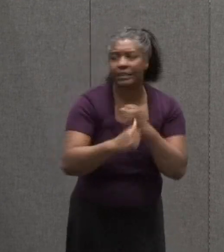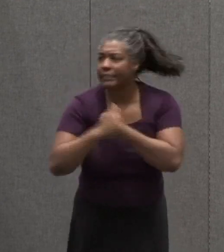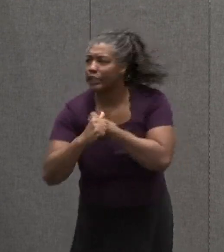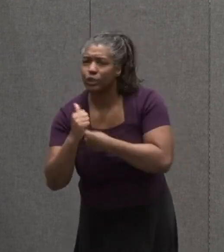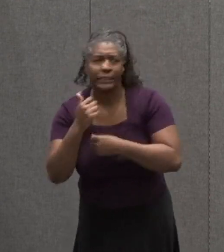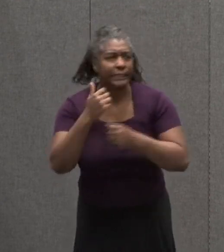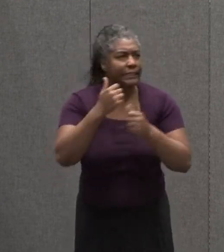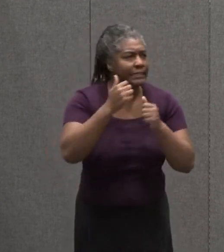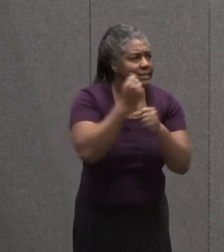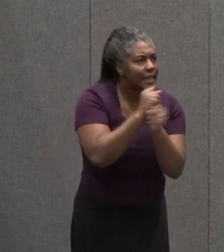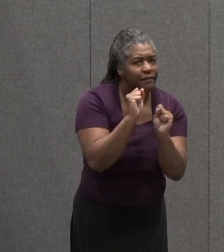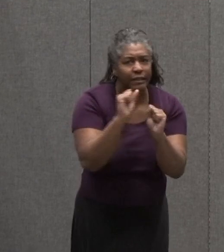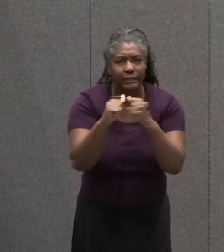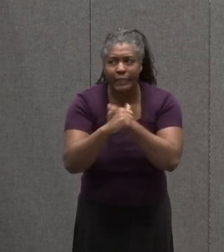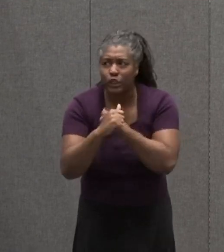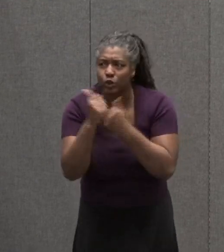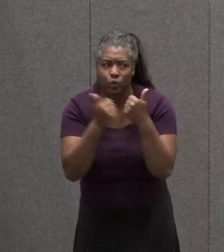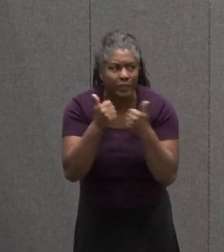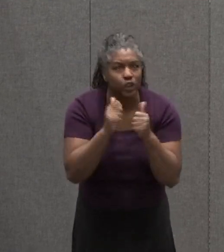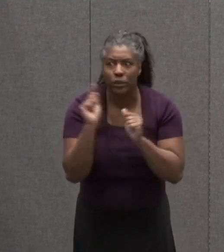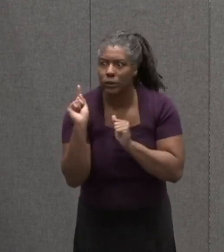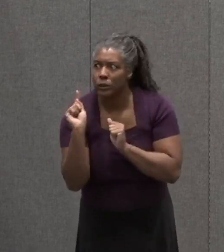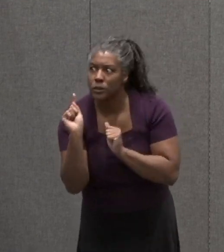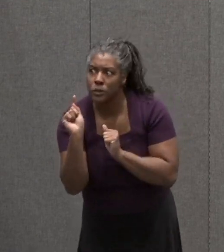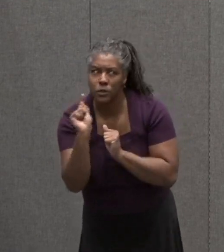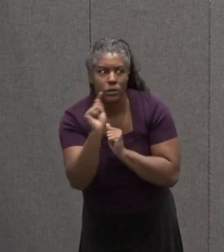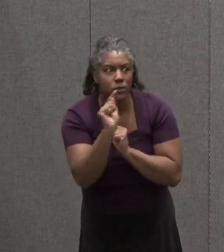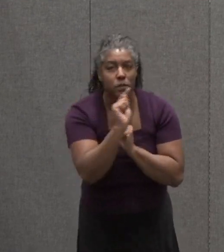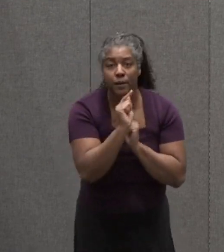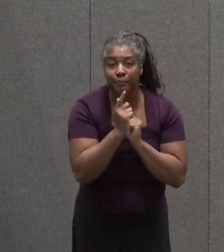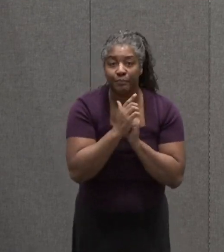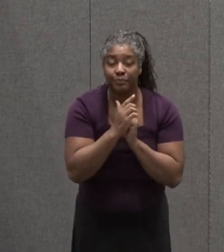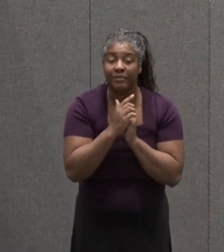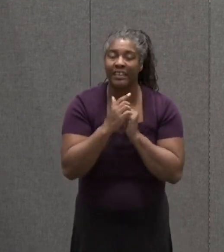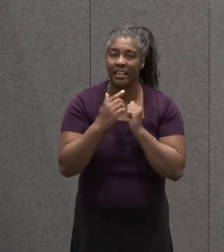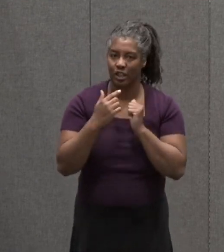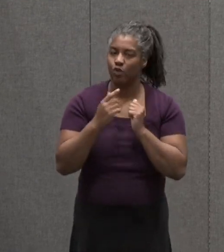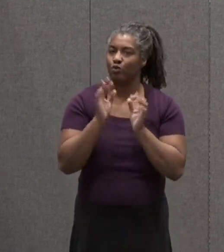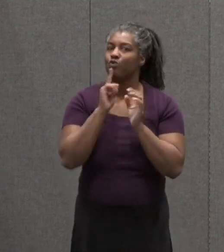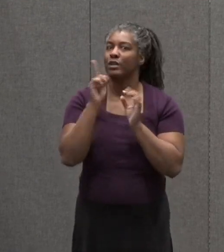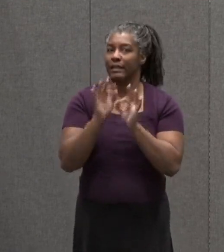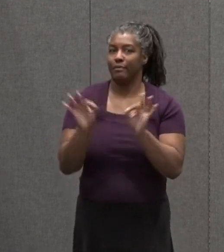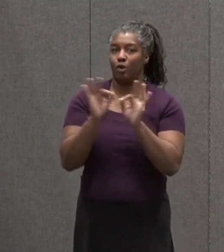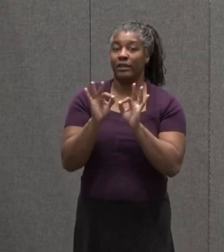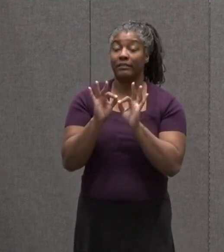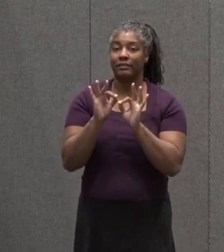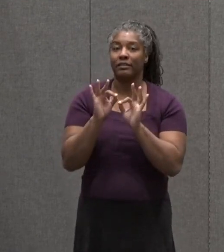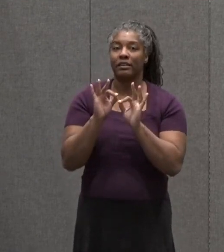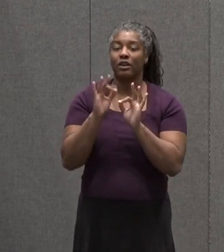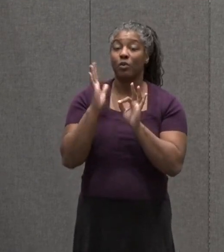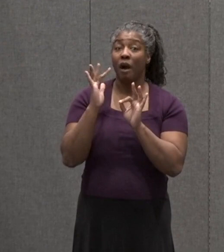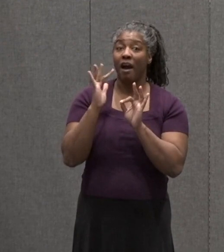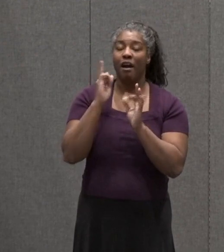So it has a really great function. Because when there is danger, wow, it does amazing things.